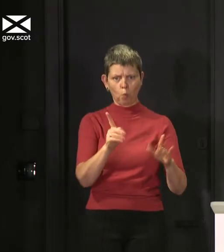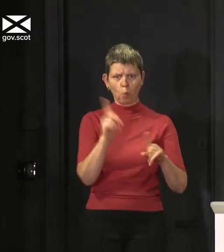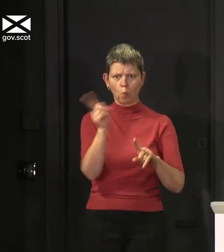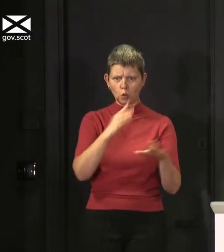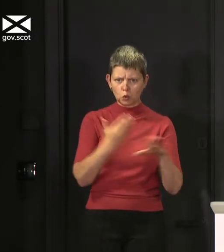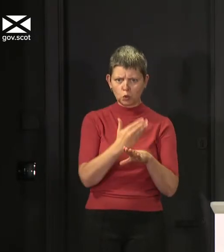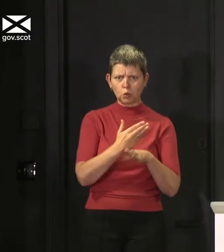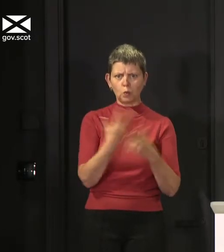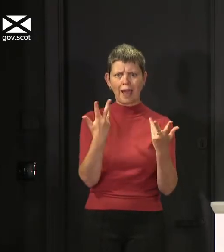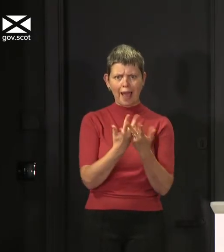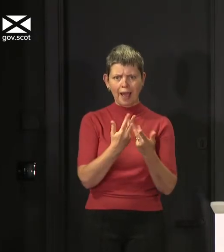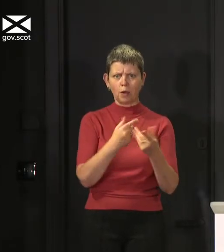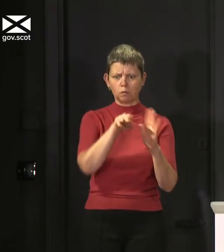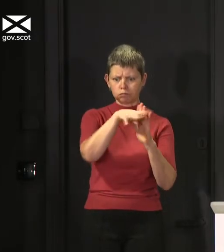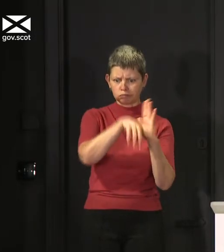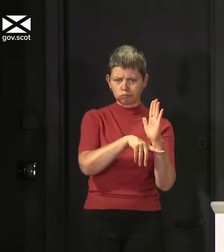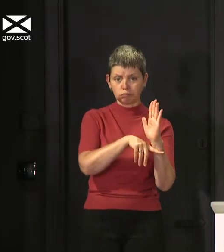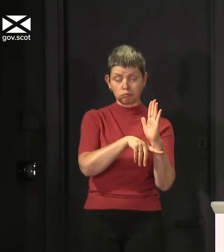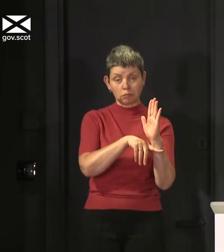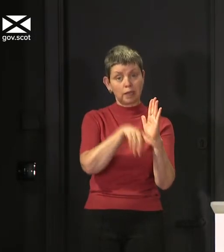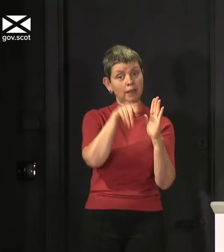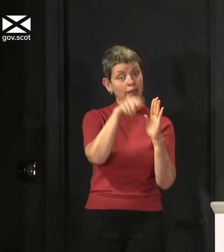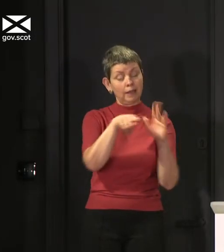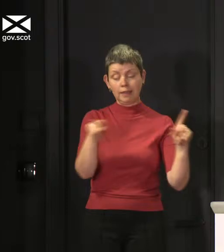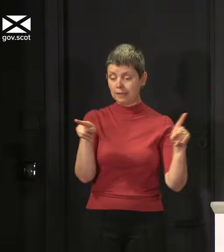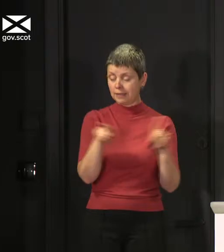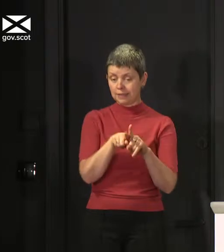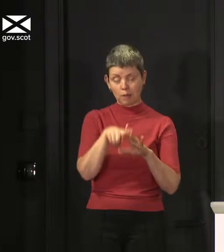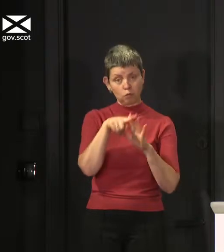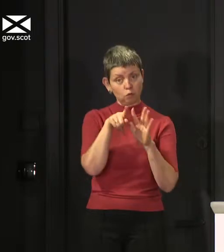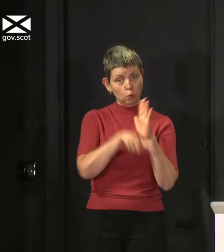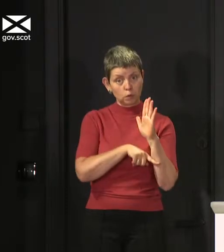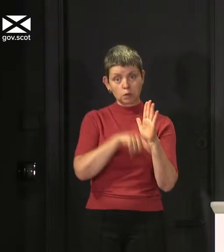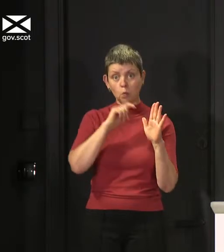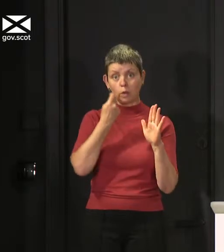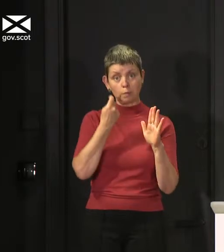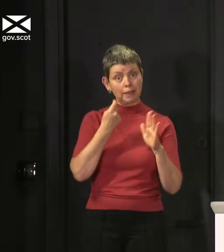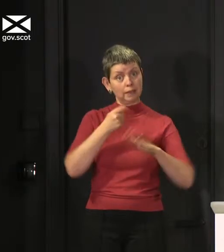be enforced, so the same rules would apply and the same enforcement structure would be